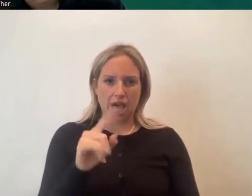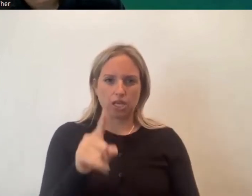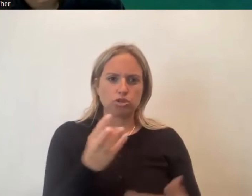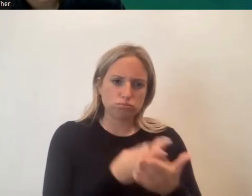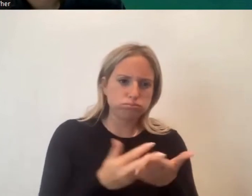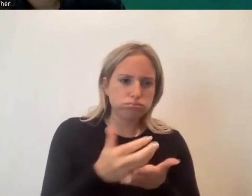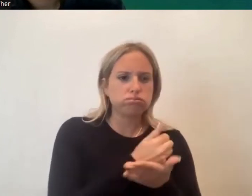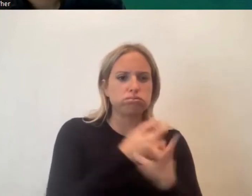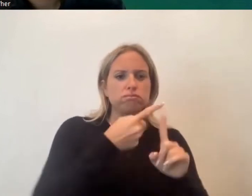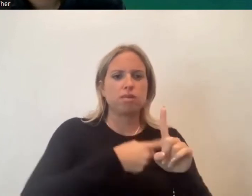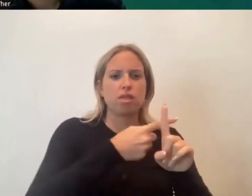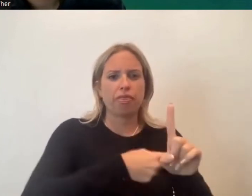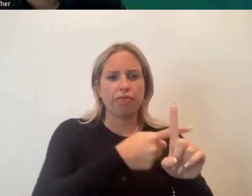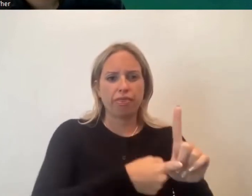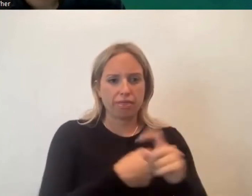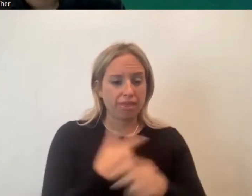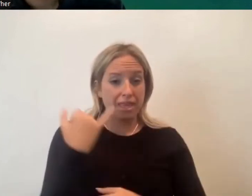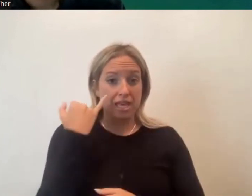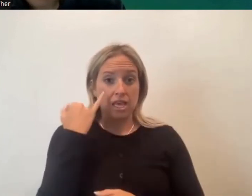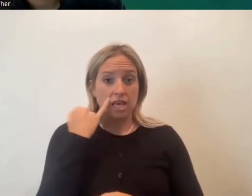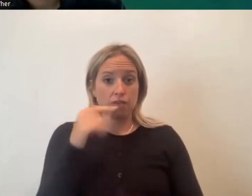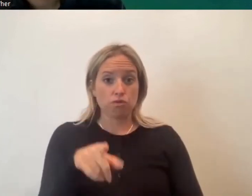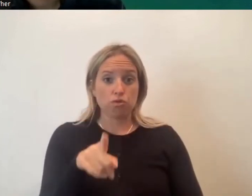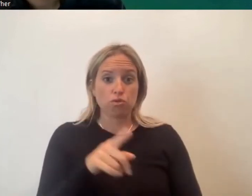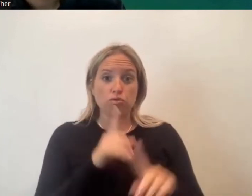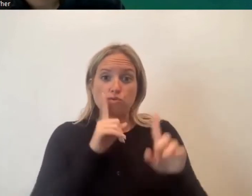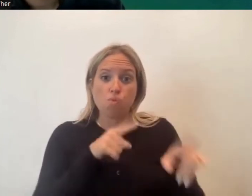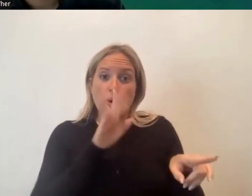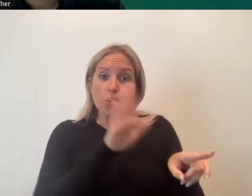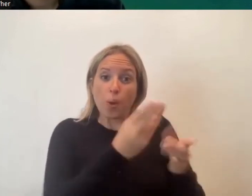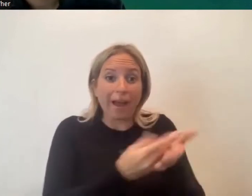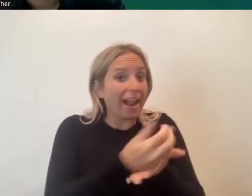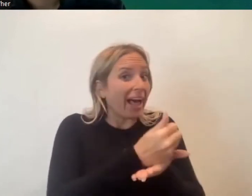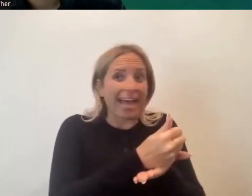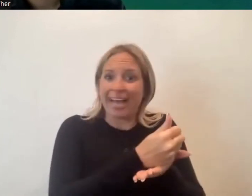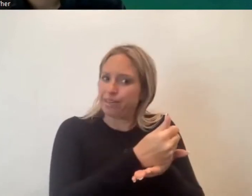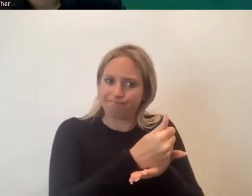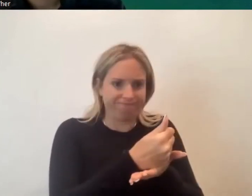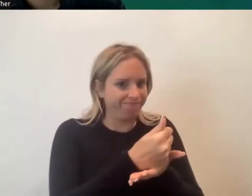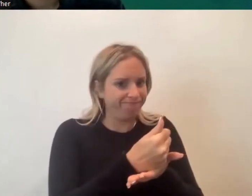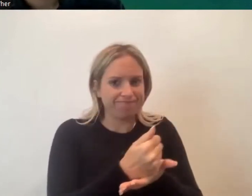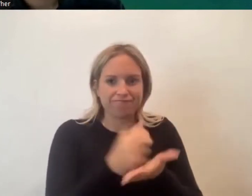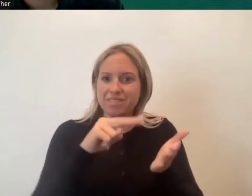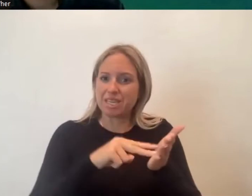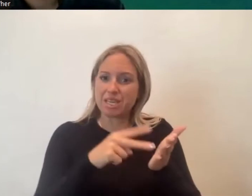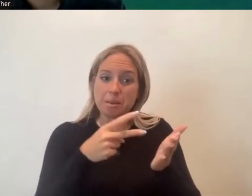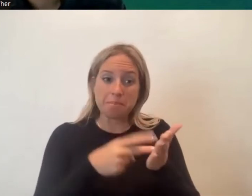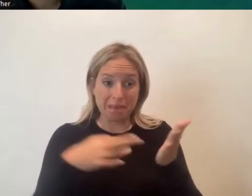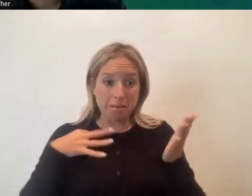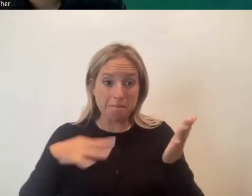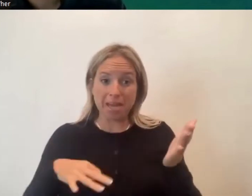And so, if you don't report your income, then that can result in you receiving benefits that you weren't entitled to.